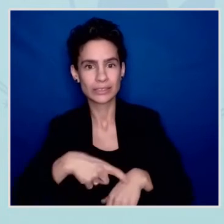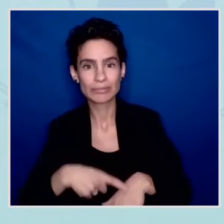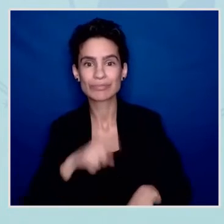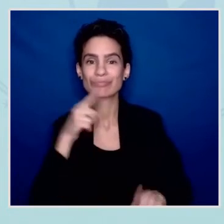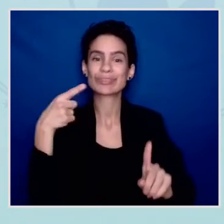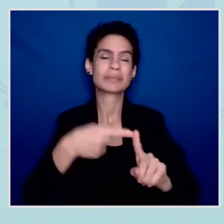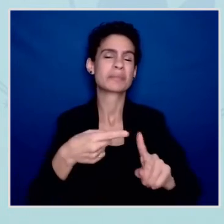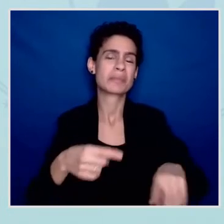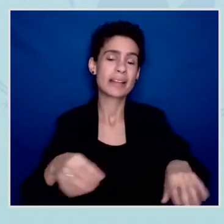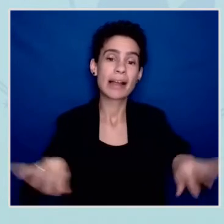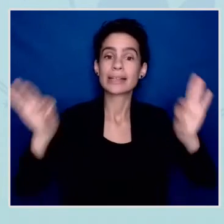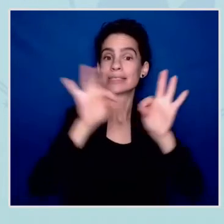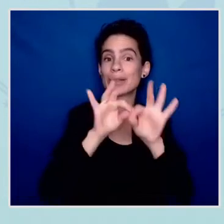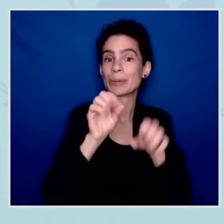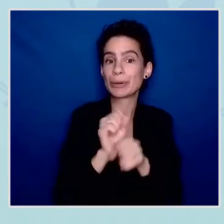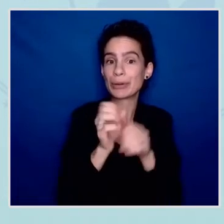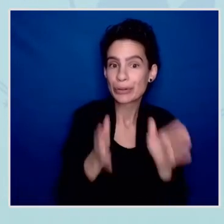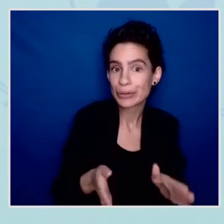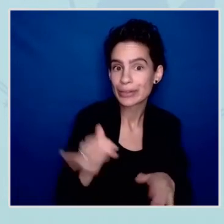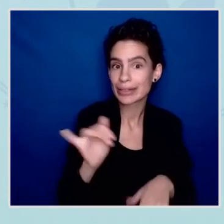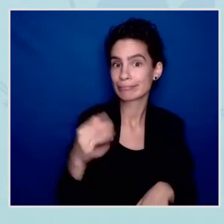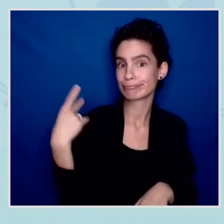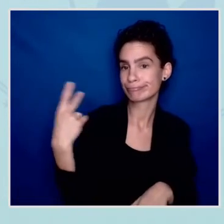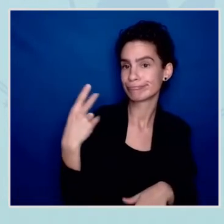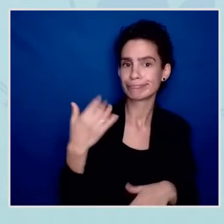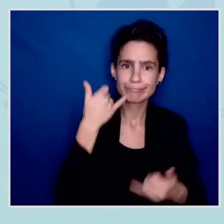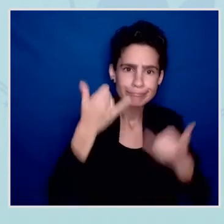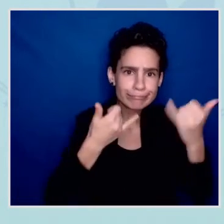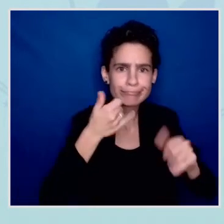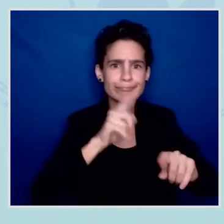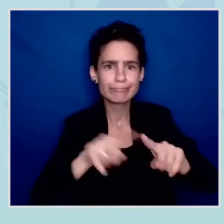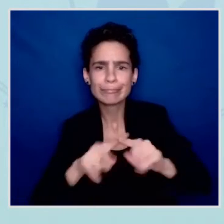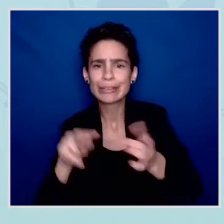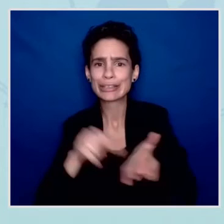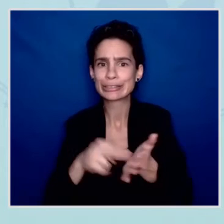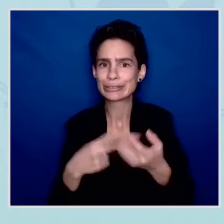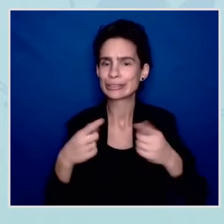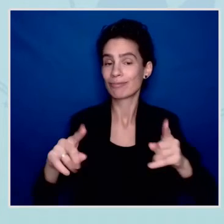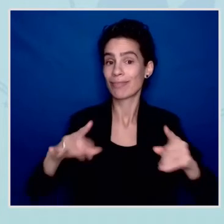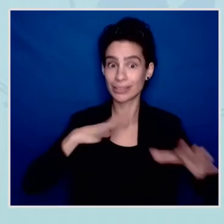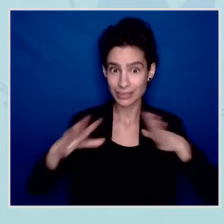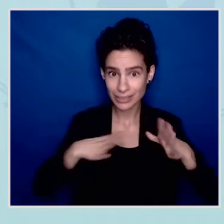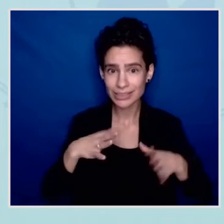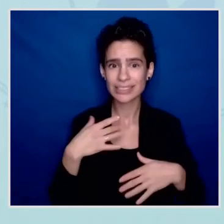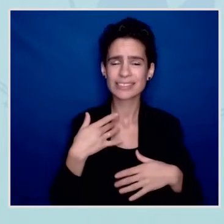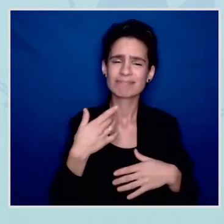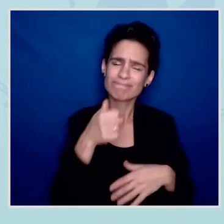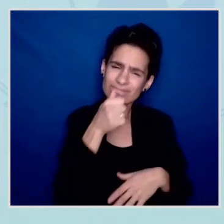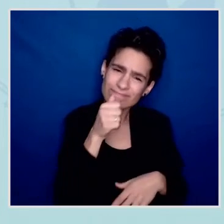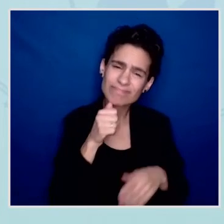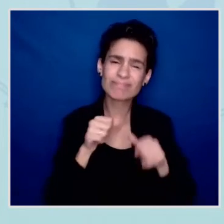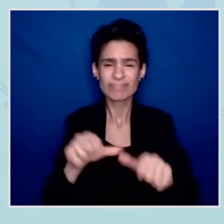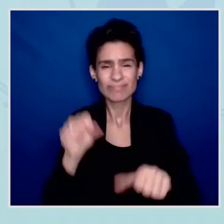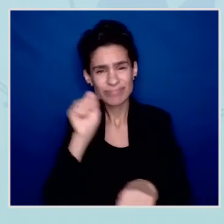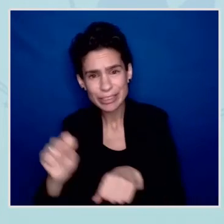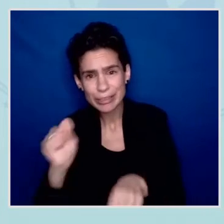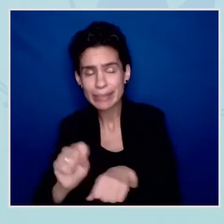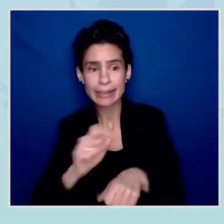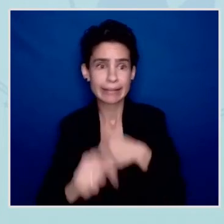STRAINED, TRYING TO FEED PEOPLE WHO HAD TO WORRY FOR THE FIRST TIME IN THEIR LIVES ABOUT WHERE THEY CAN FIND THEIR NEXT MEAL.